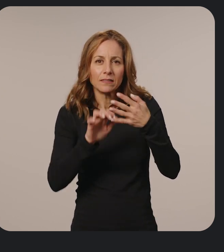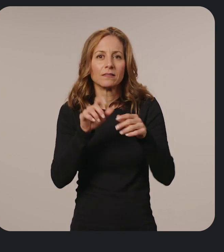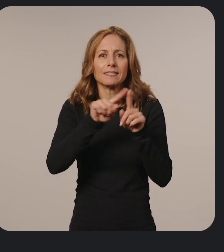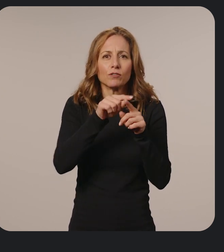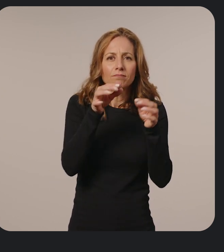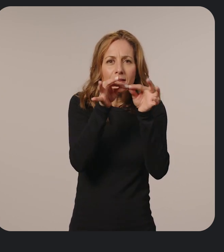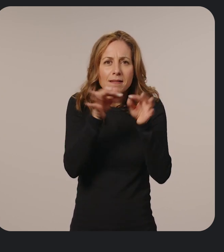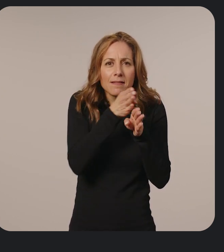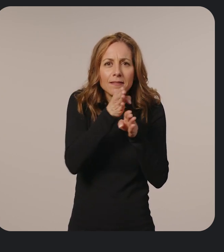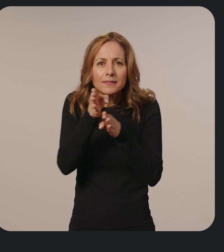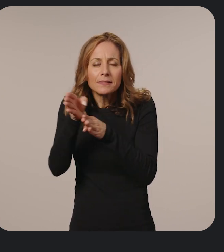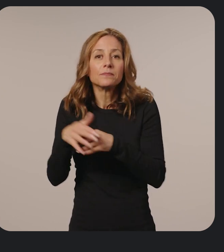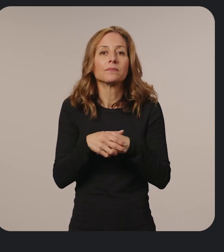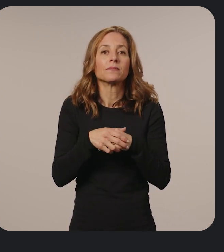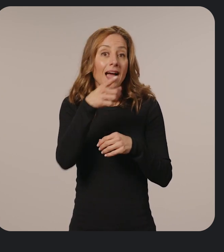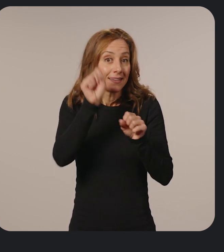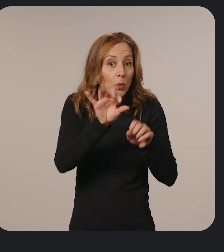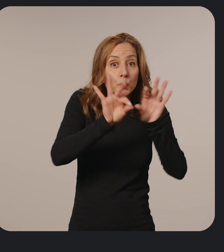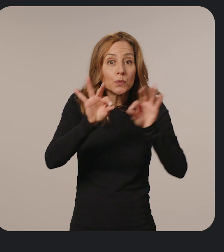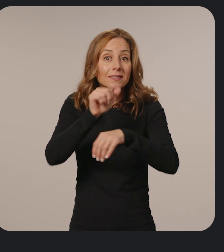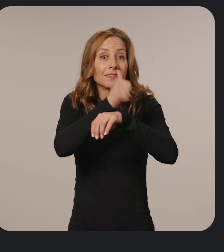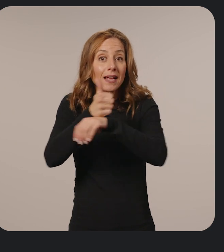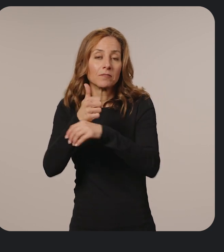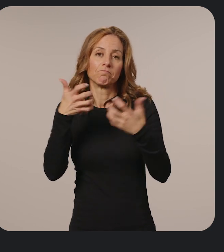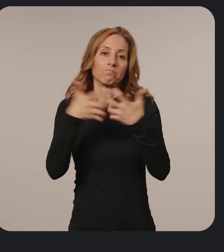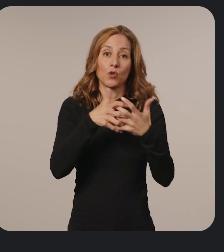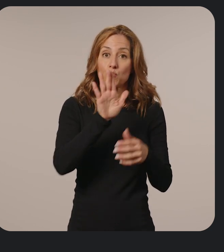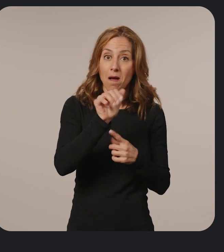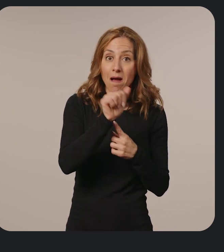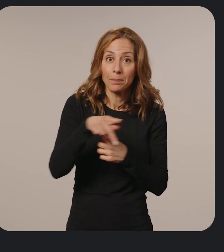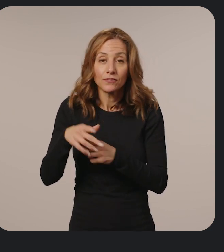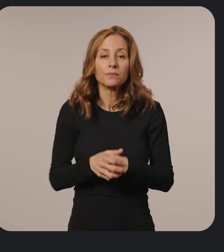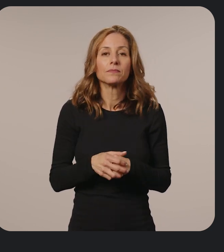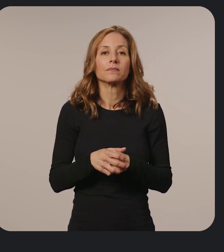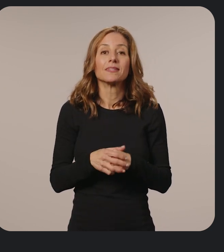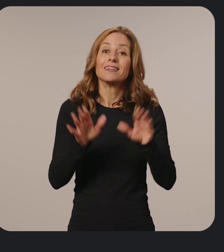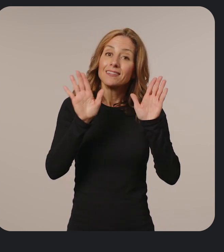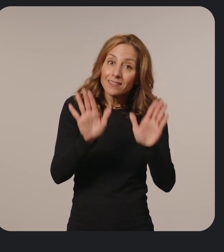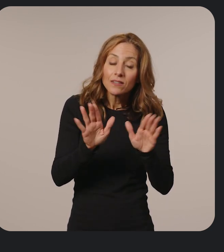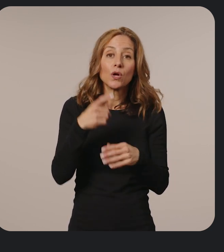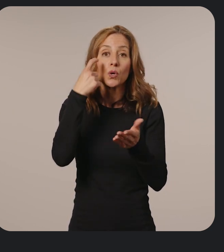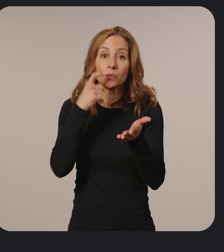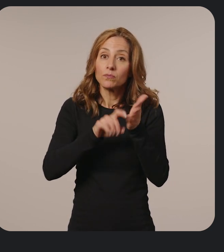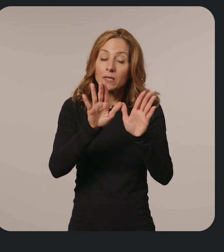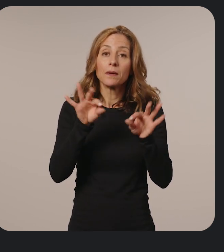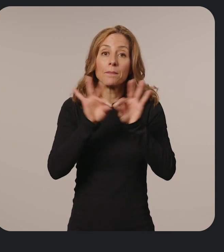are most appropriate for your application. However, do note that if you want to change these safety settings from their defaults, you